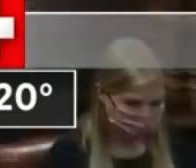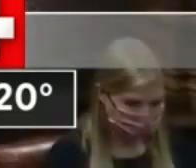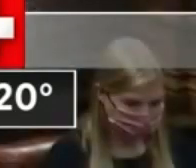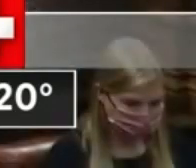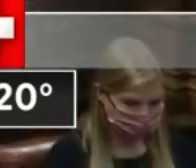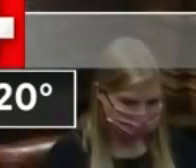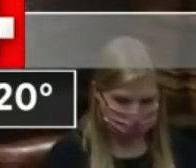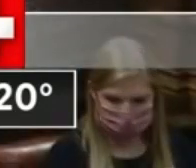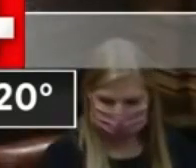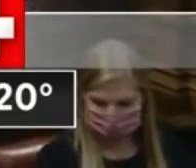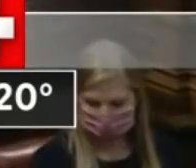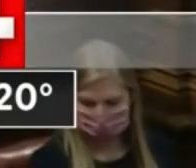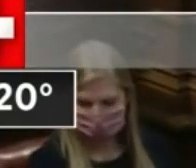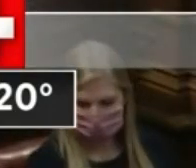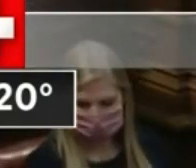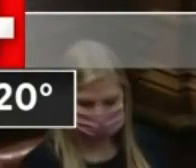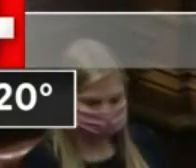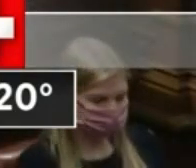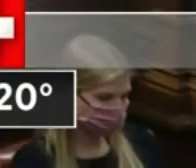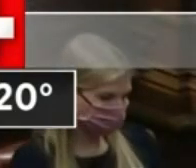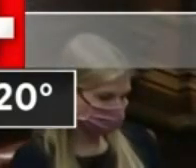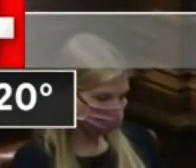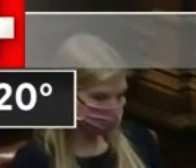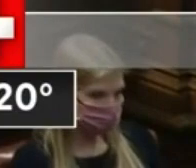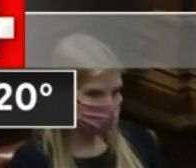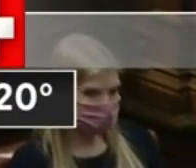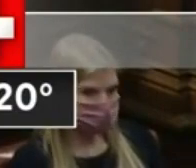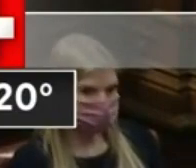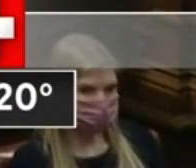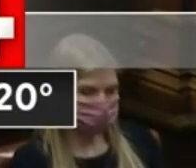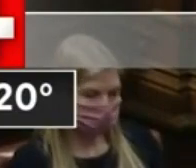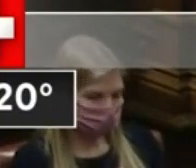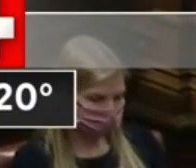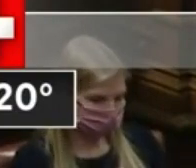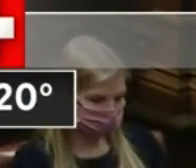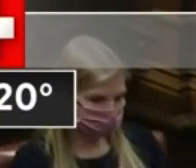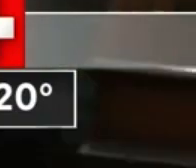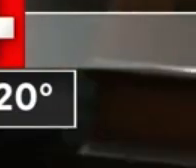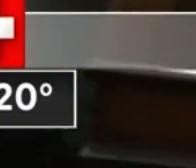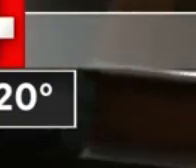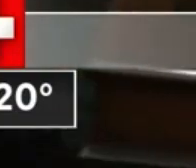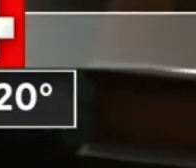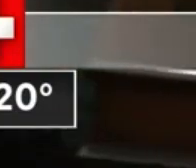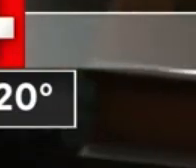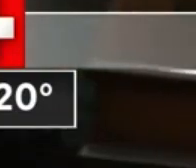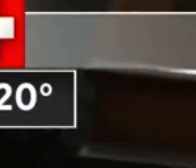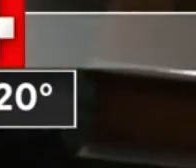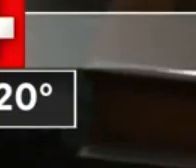Rod: SHE IS TRYING TO SET A